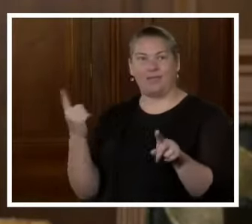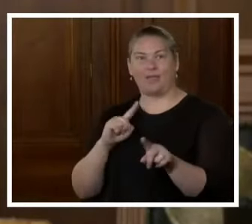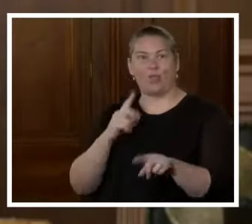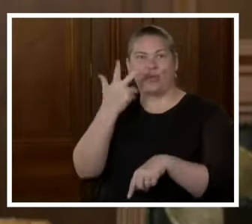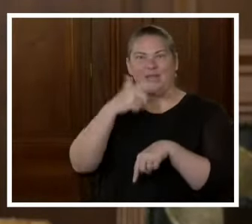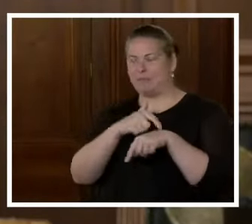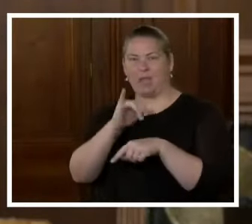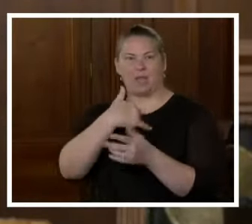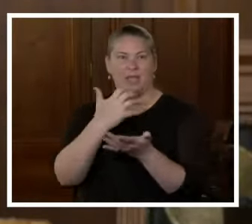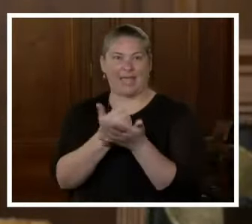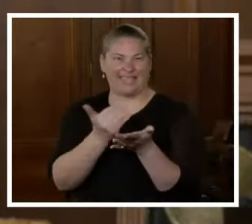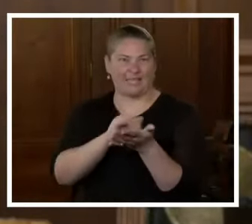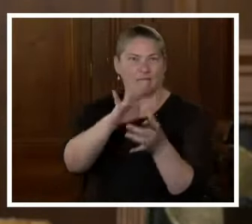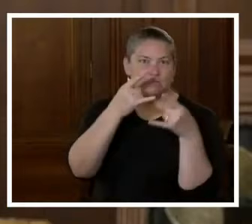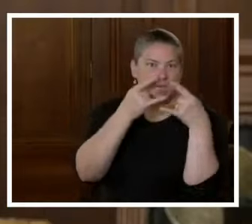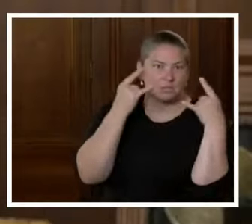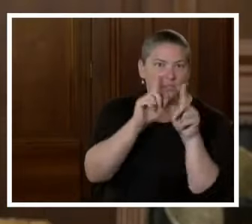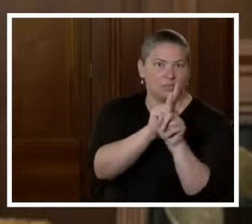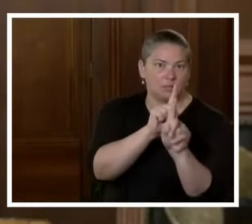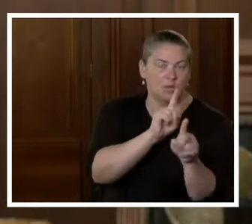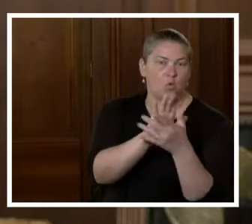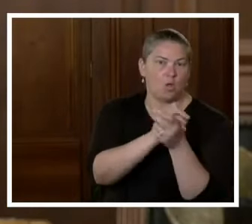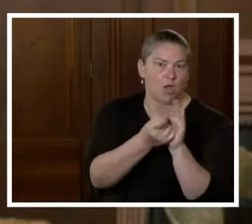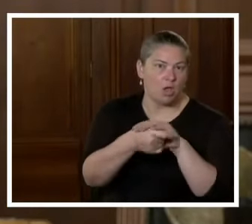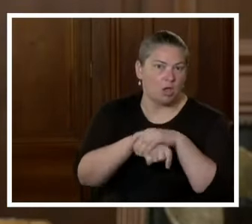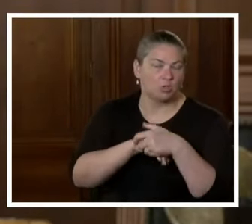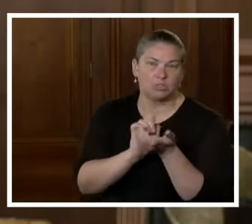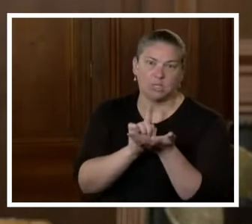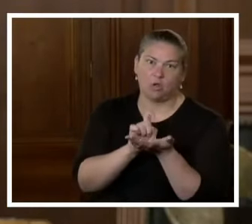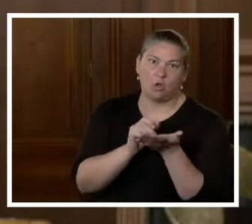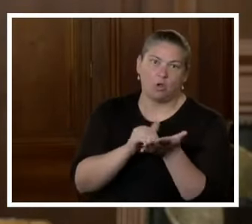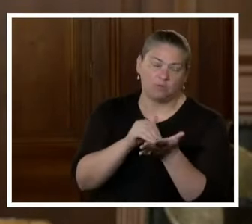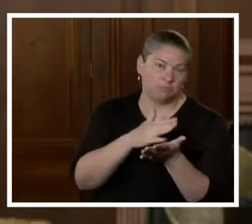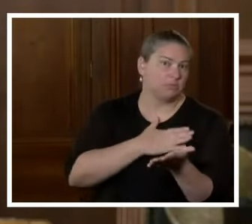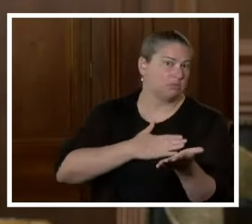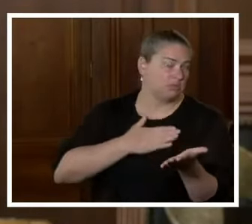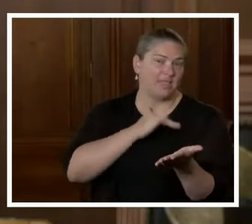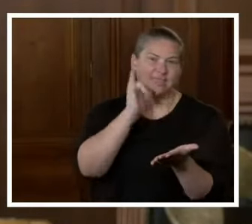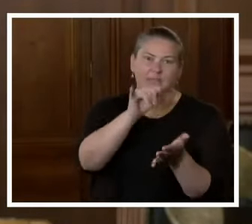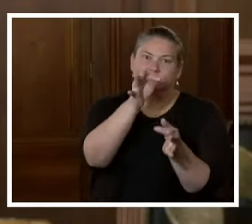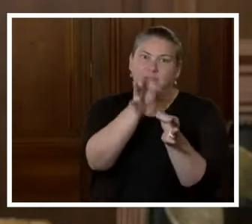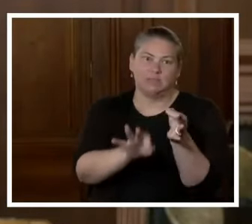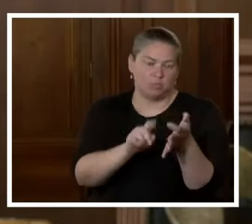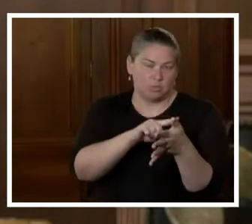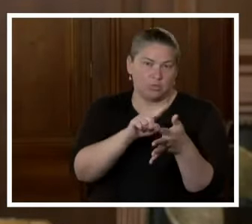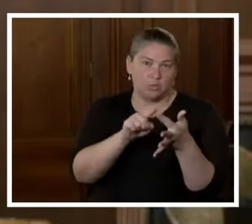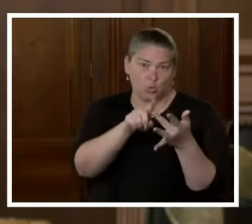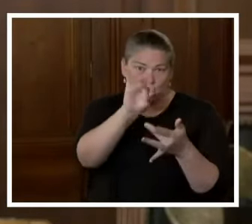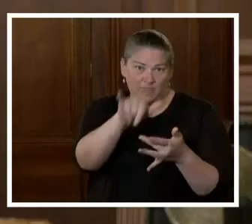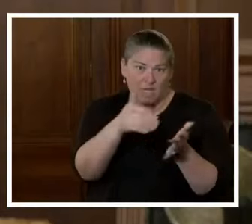THIS TODAY IS MULTIPLE, IS MULTI-PART.